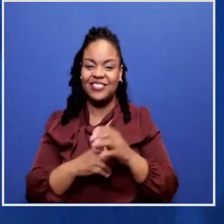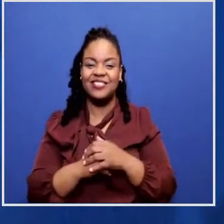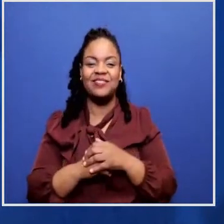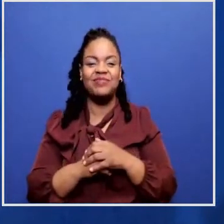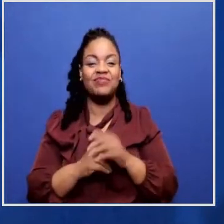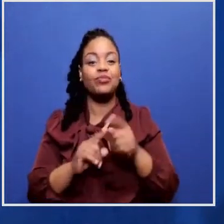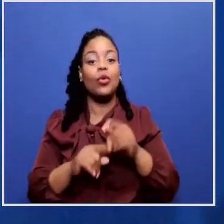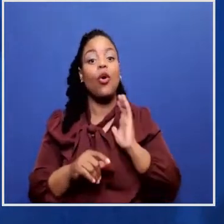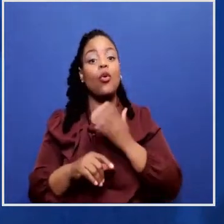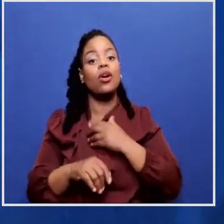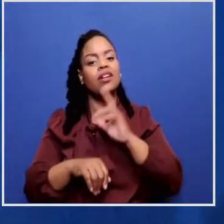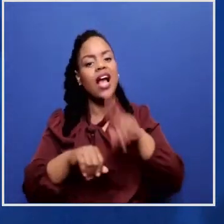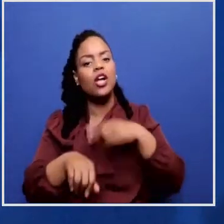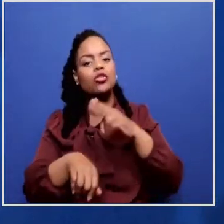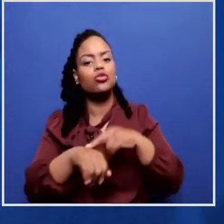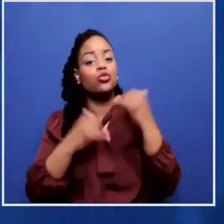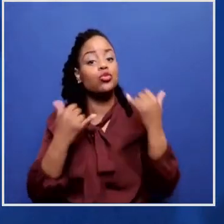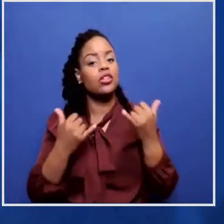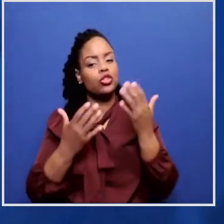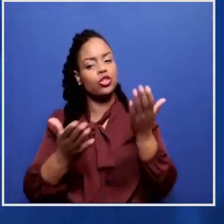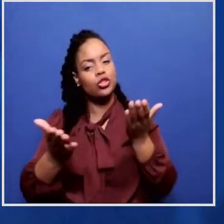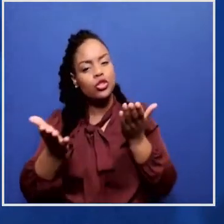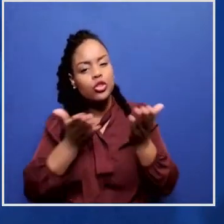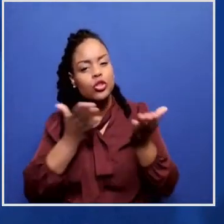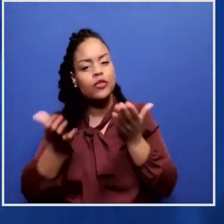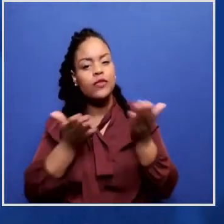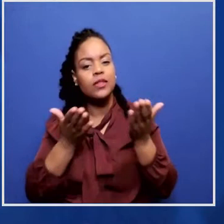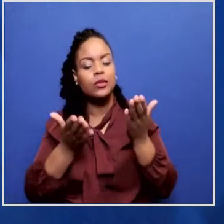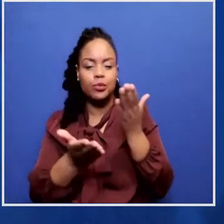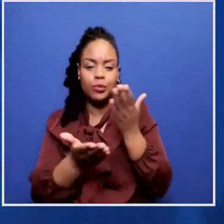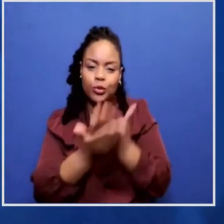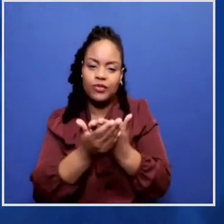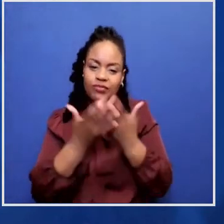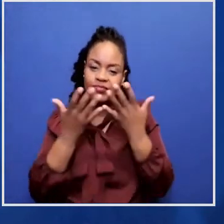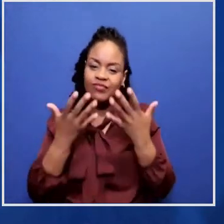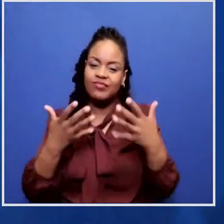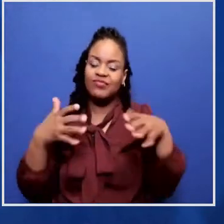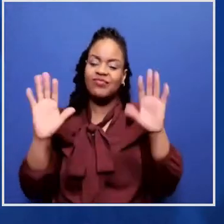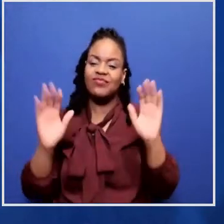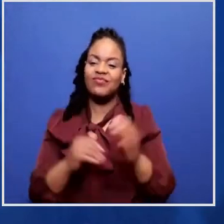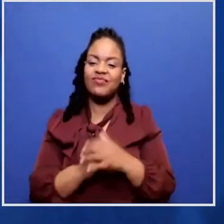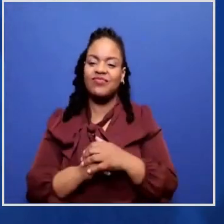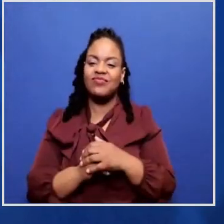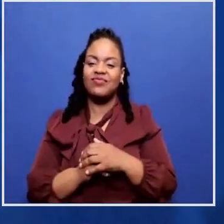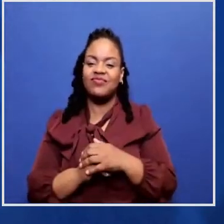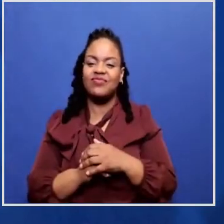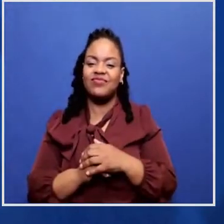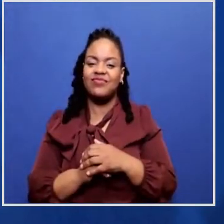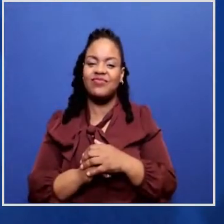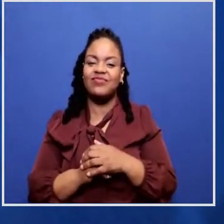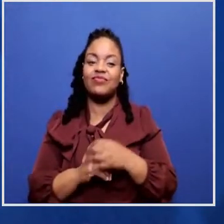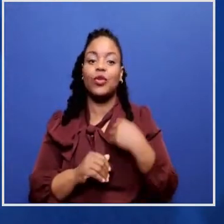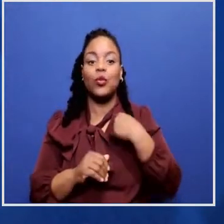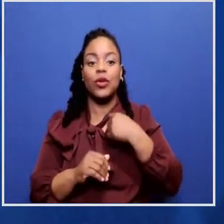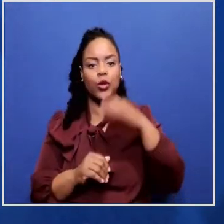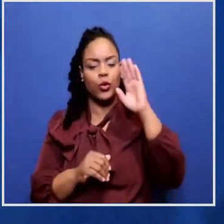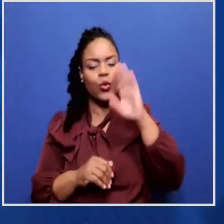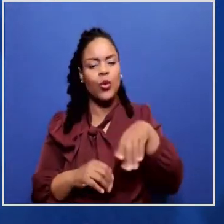AND TODAY'S NATIONAL DAY OF SERVICE IS A TESTAMENT TO THAT. ABSOLUTELY.